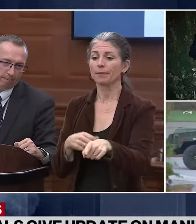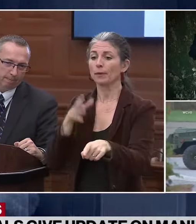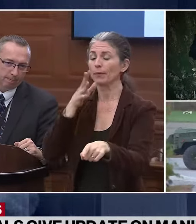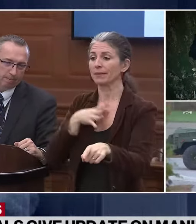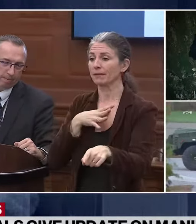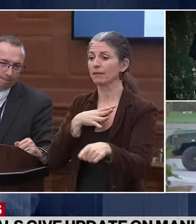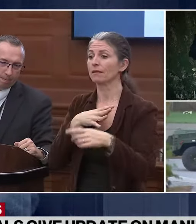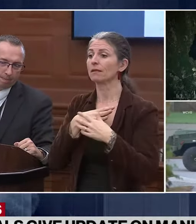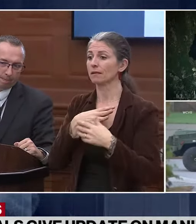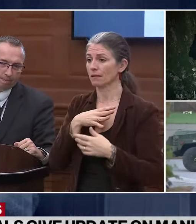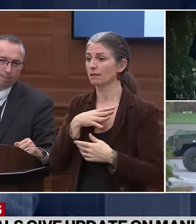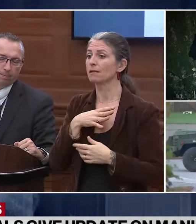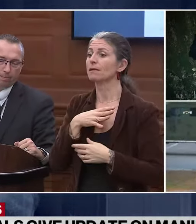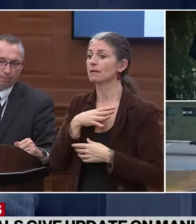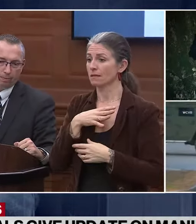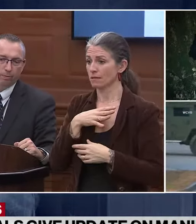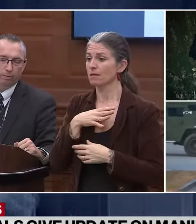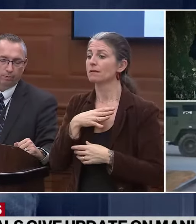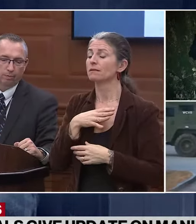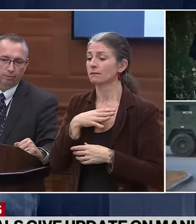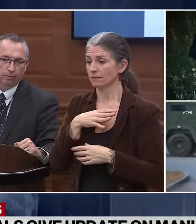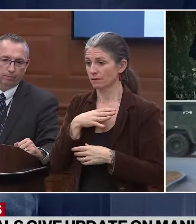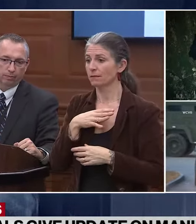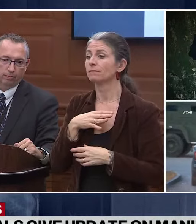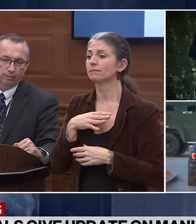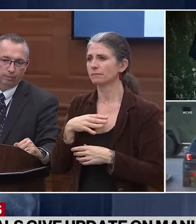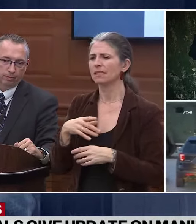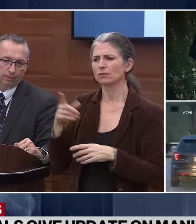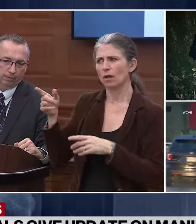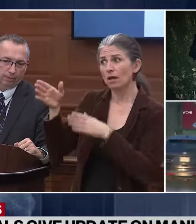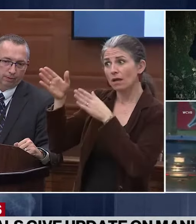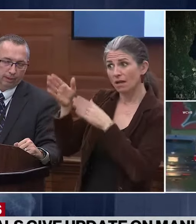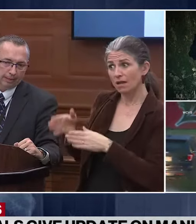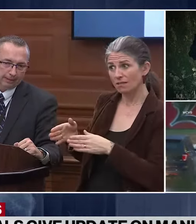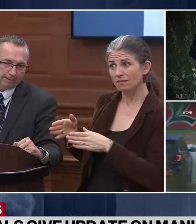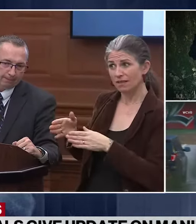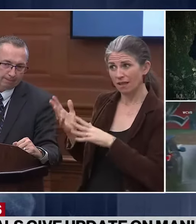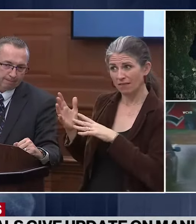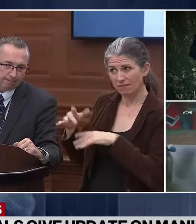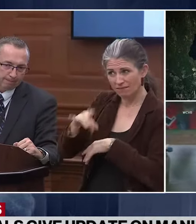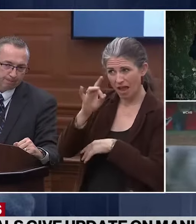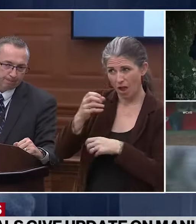AND RIGHT HERE, MAY I'M SORRY, TWO QUESTIONS. THE FIRST IS WHETHER YOU CAN